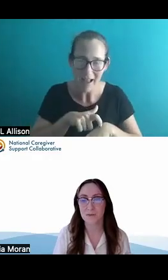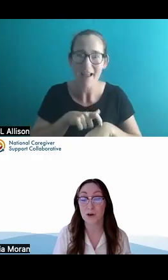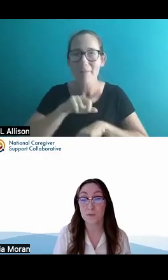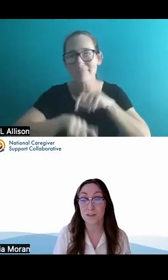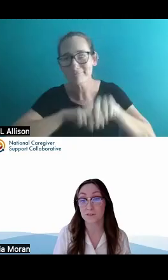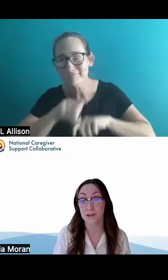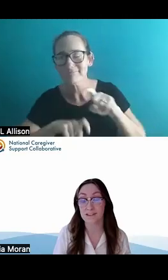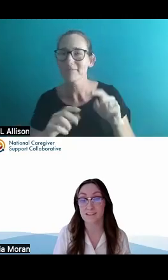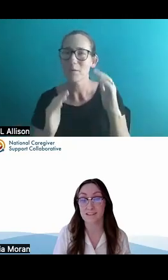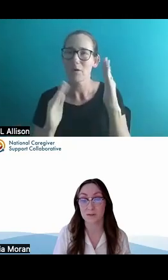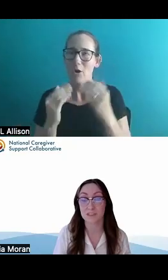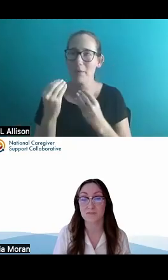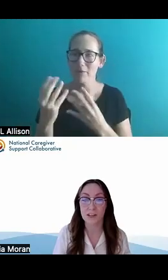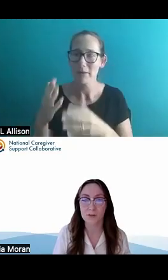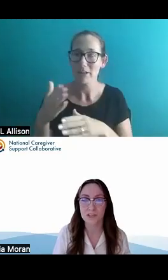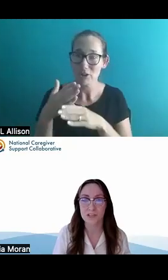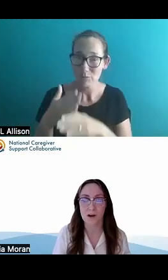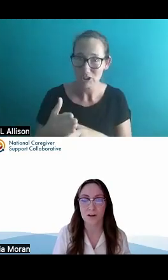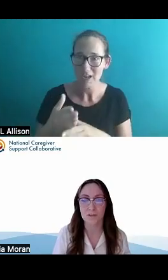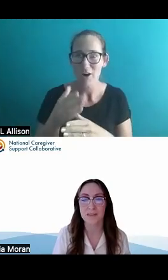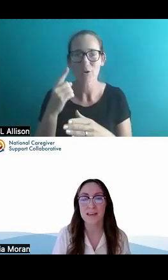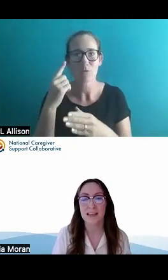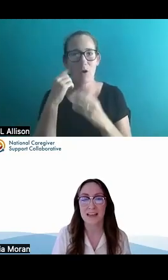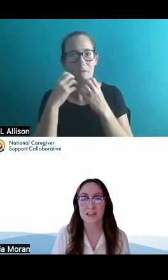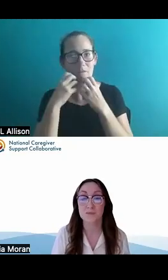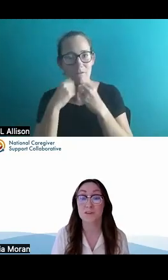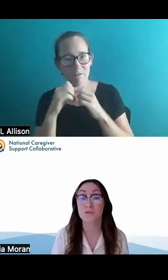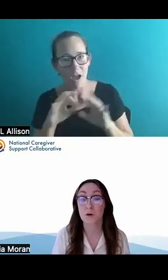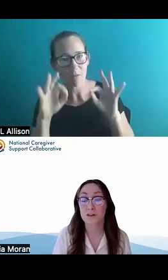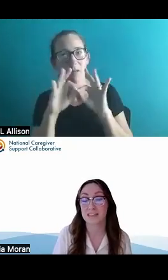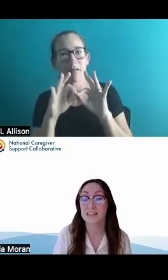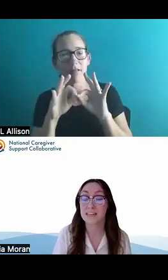we hope the information shared was valuable to you all and we look forward to continuing